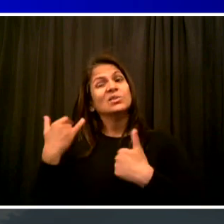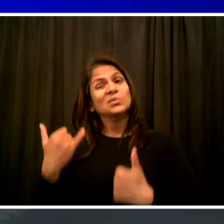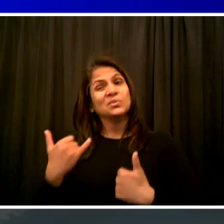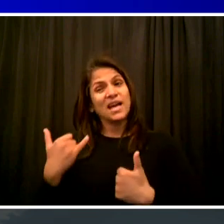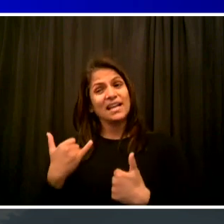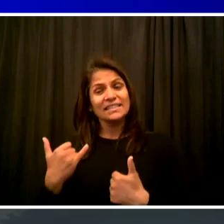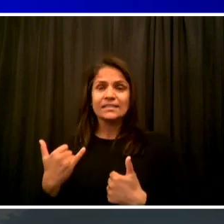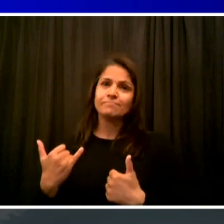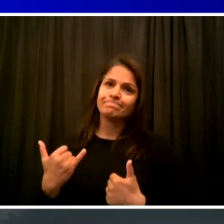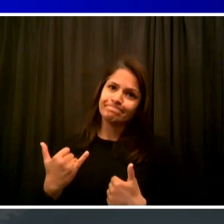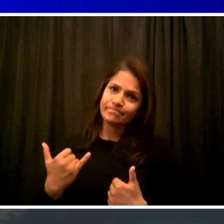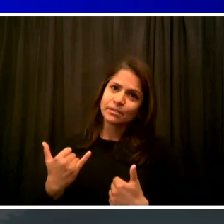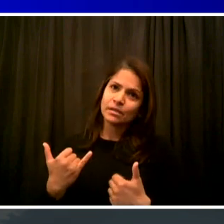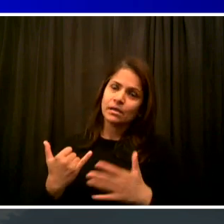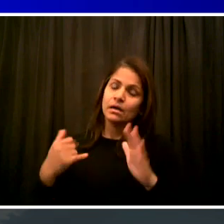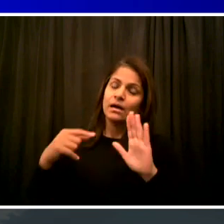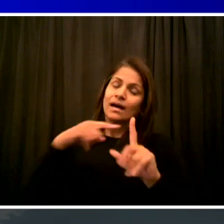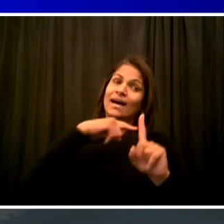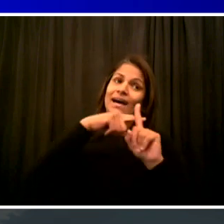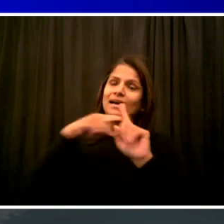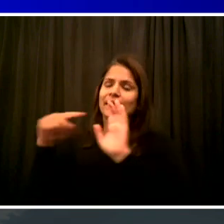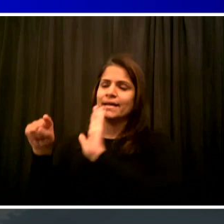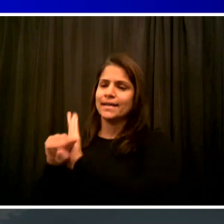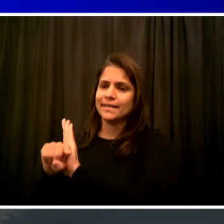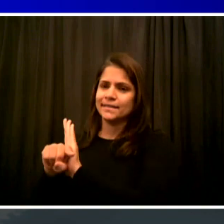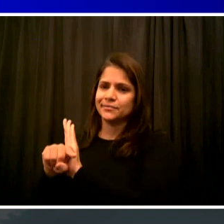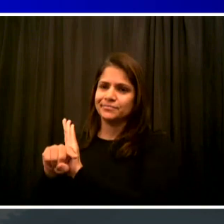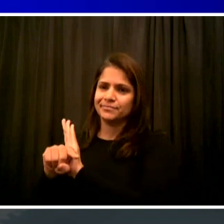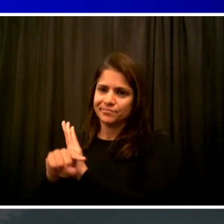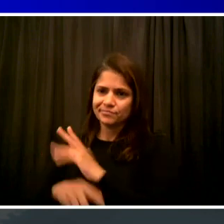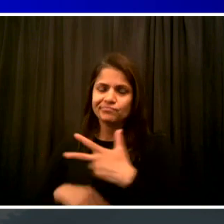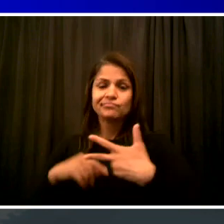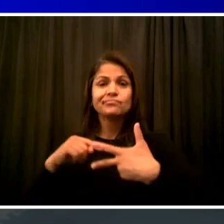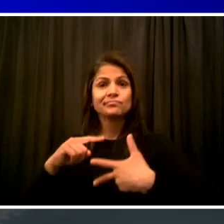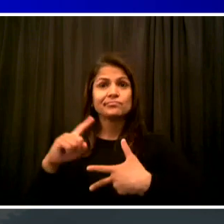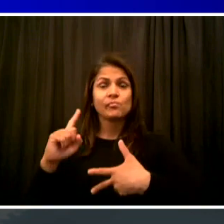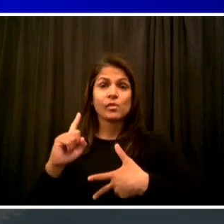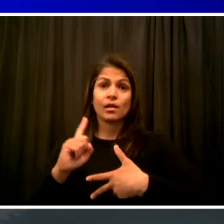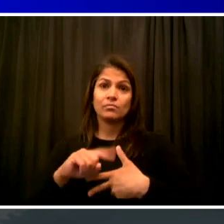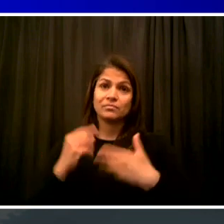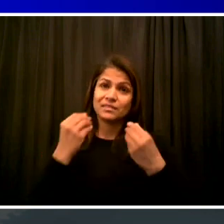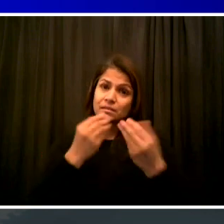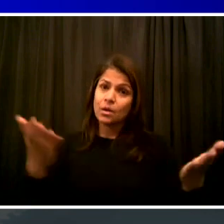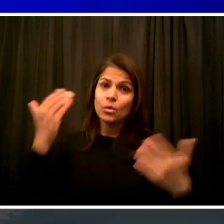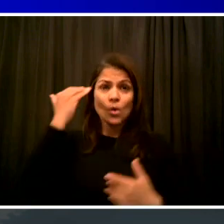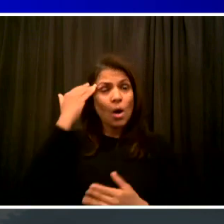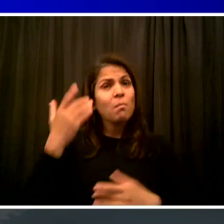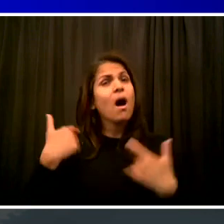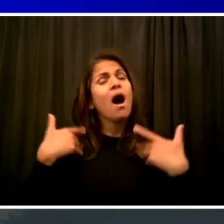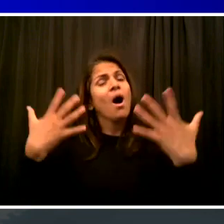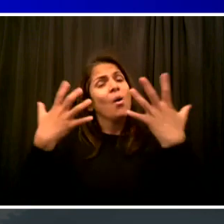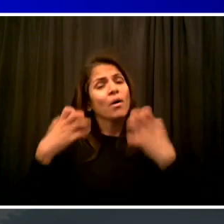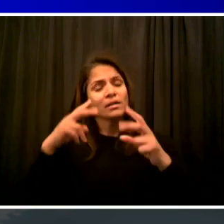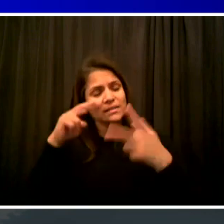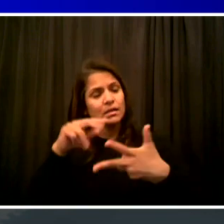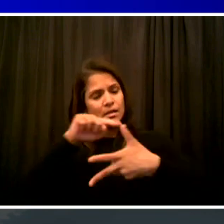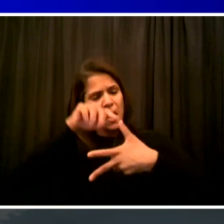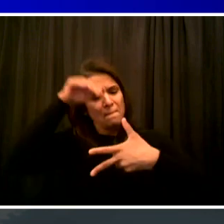WELL, WE'VE GOT A MIXED BAG TODAY. AGAIN, I WANT TO SEE US GET TO CONSSTIENT PROGRESS. THIS IS ANOTHER